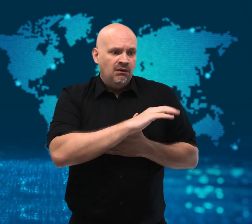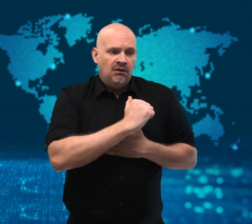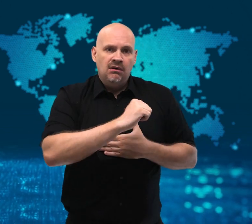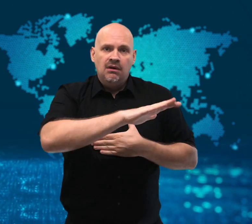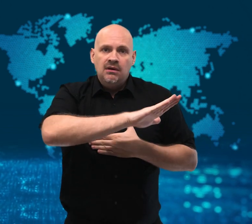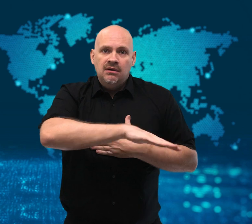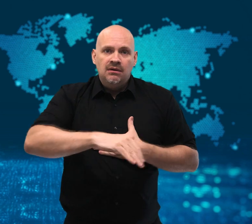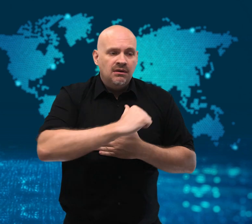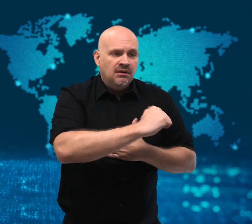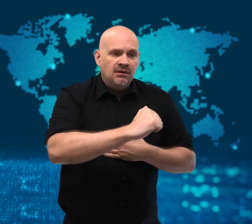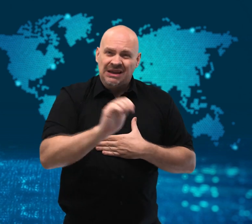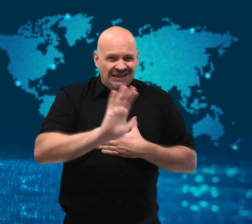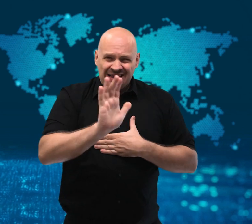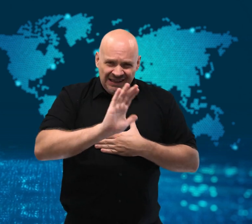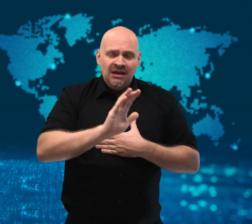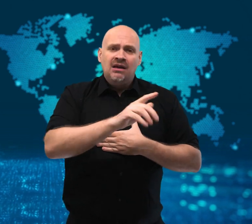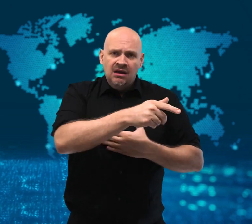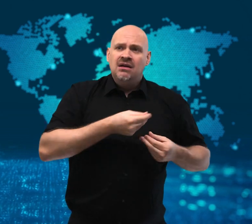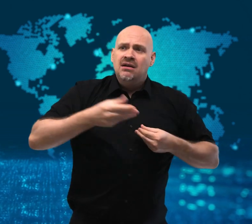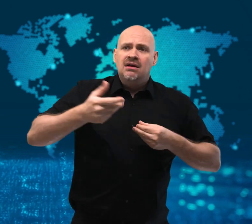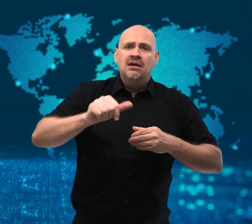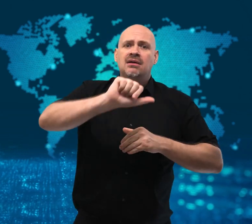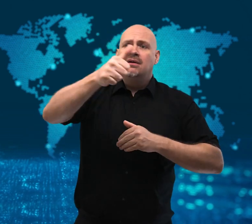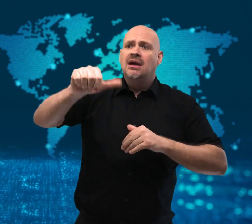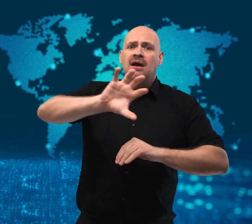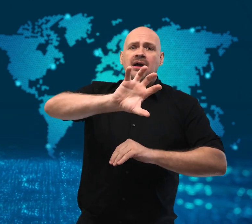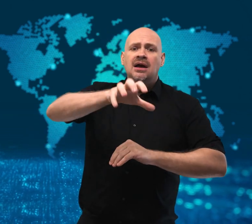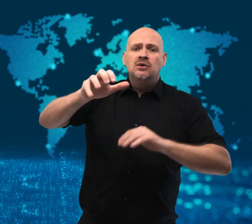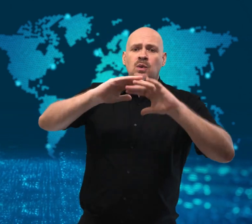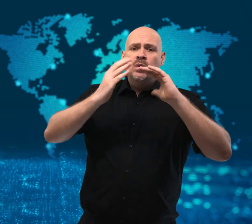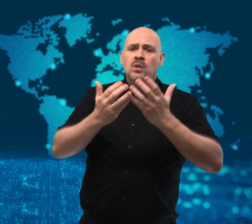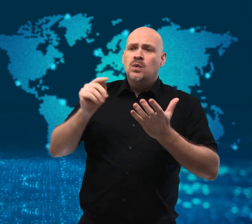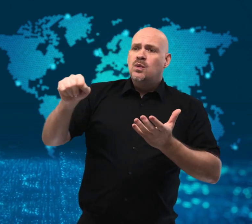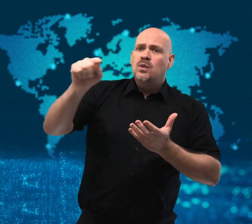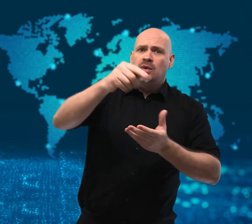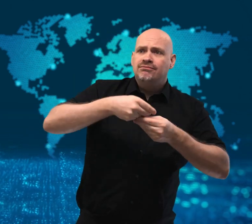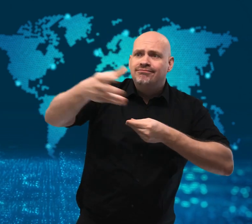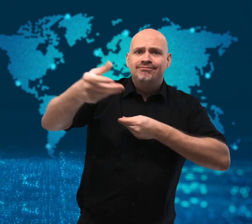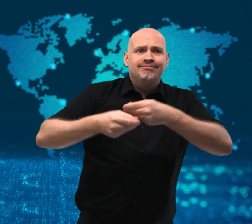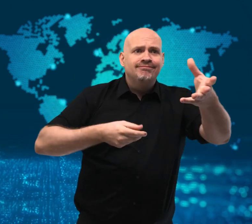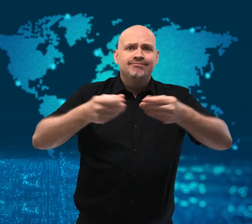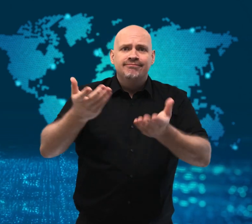instead of vaccinating children.